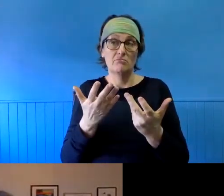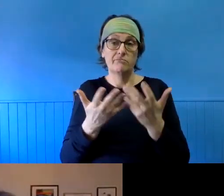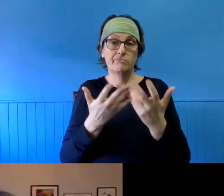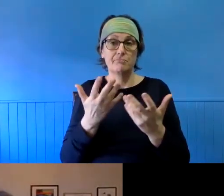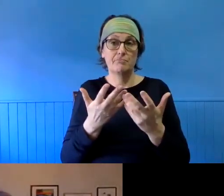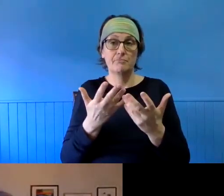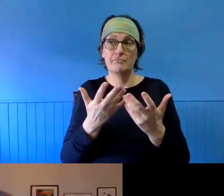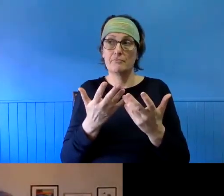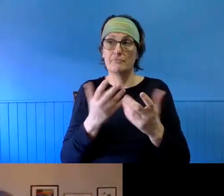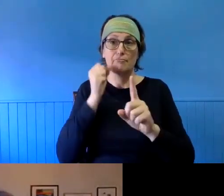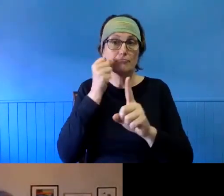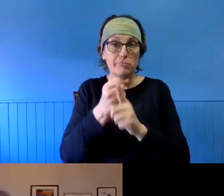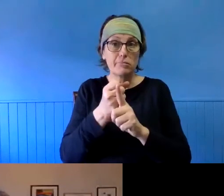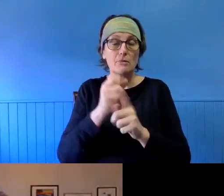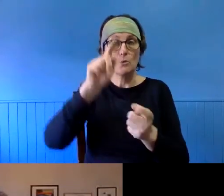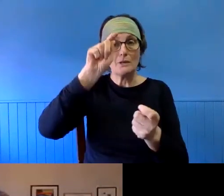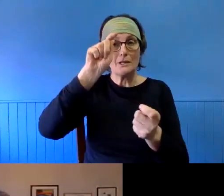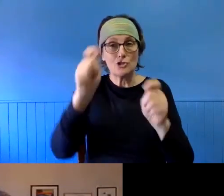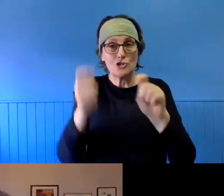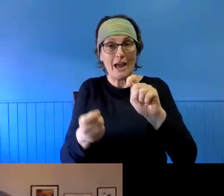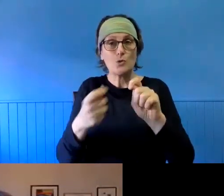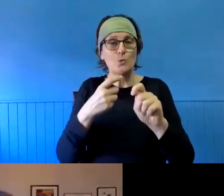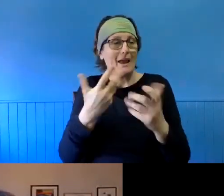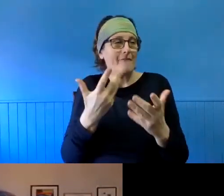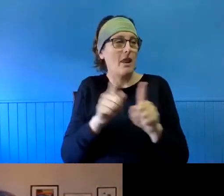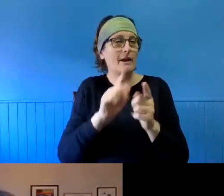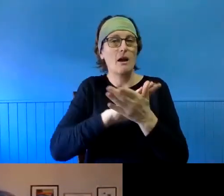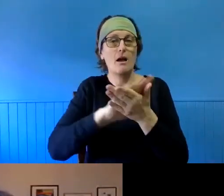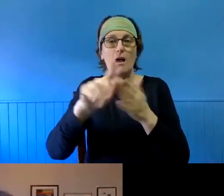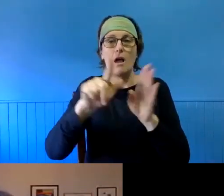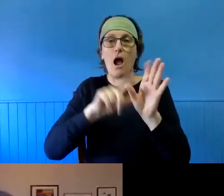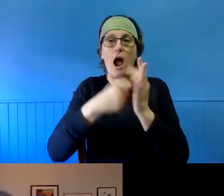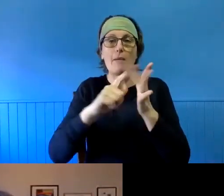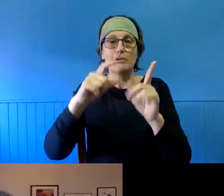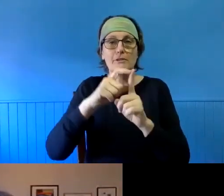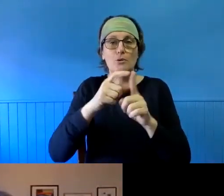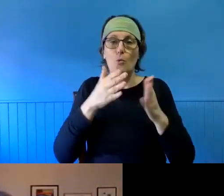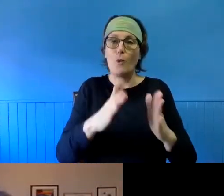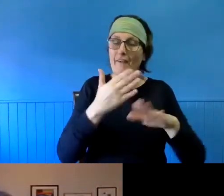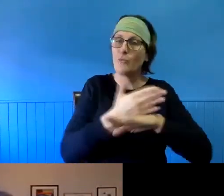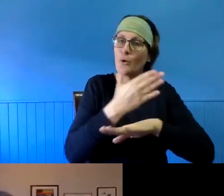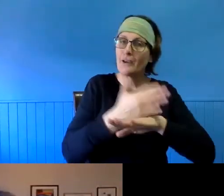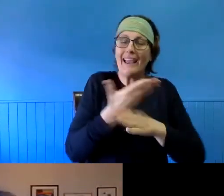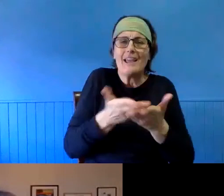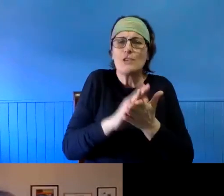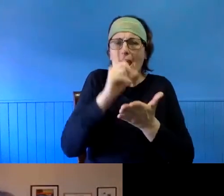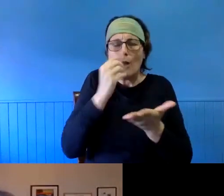know, we're moving into more hybrid models and hybrid ways of working, so I wonder if you have any ideas around how you can balance teaching